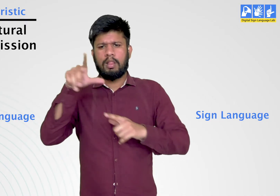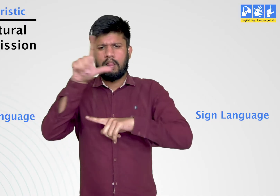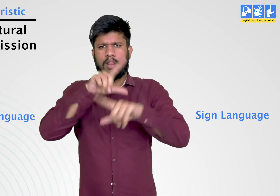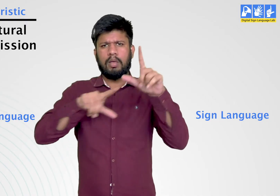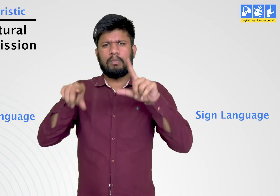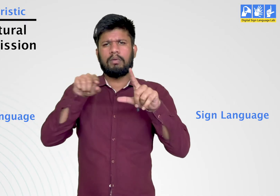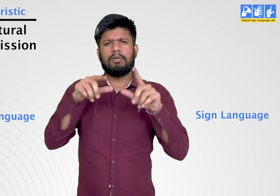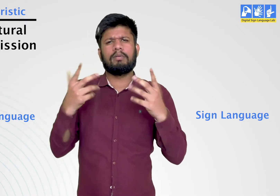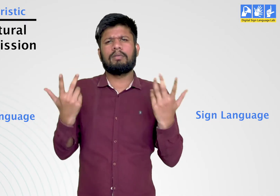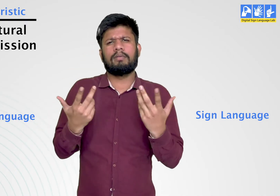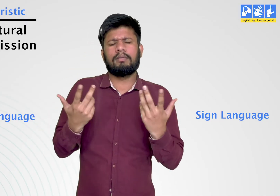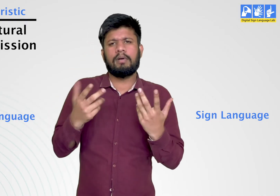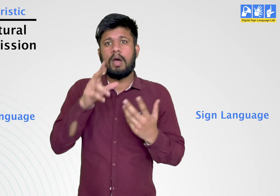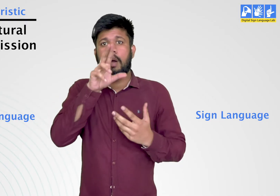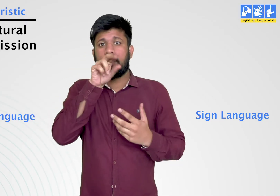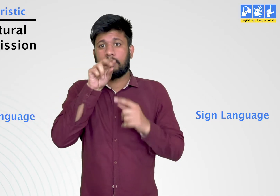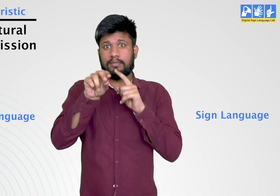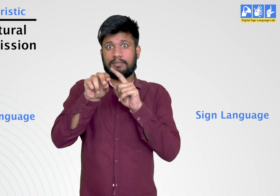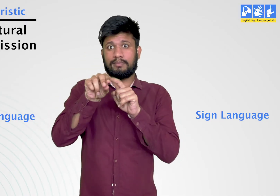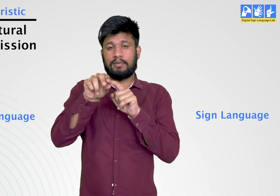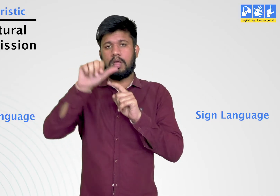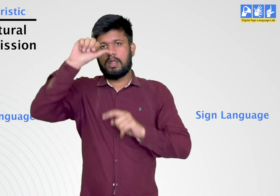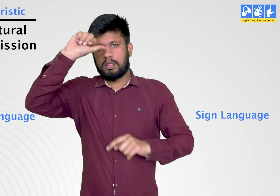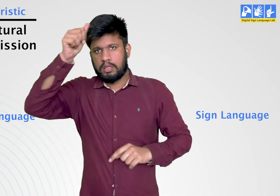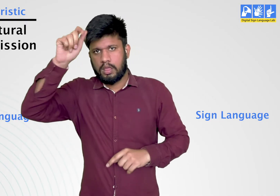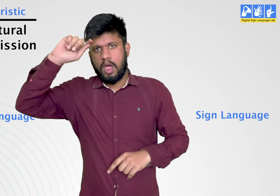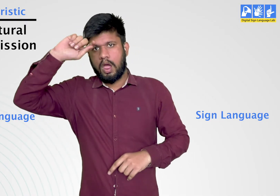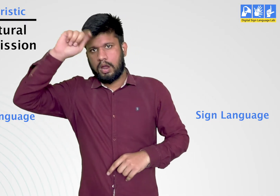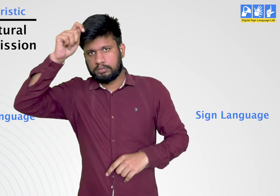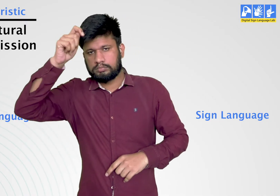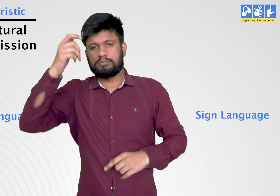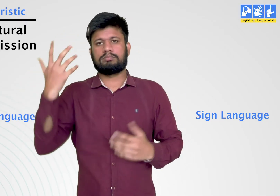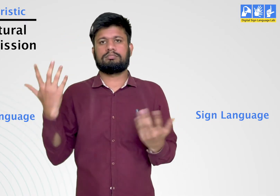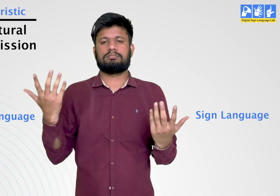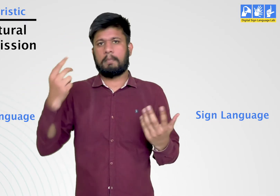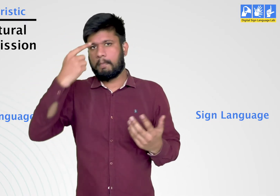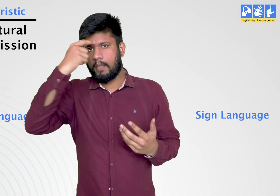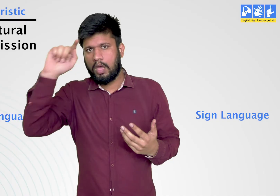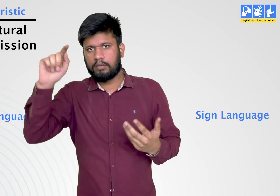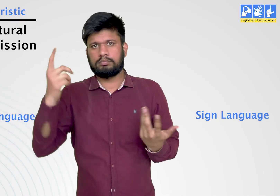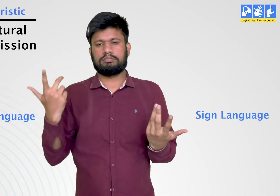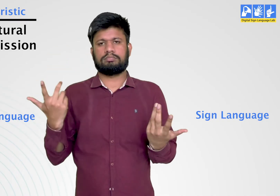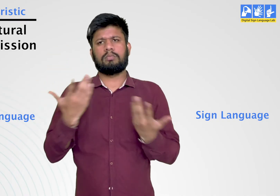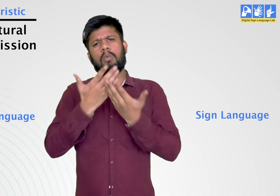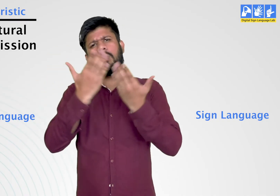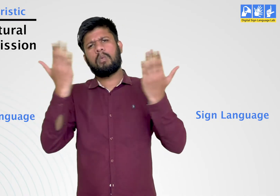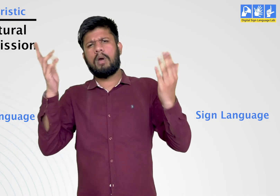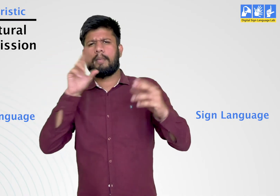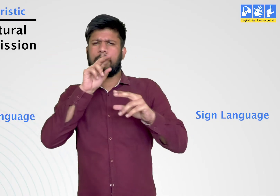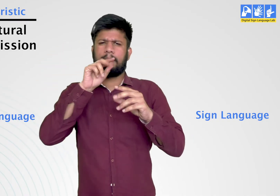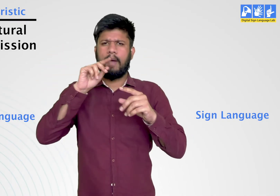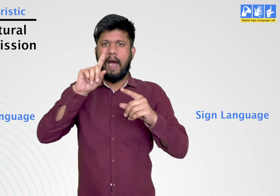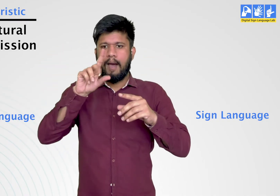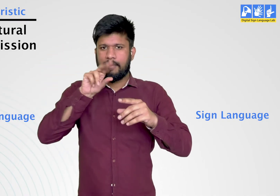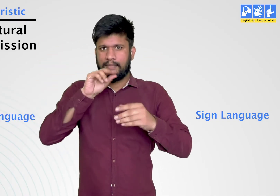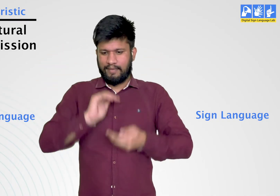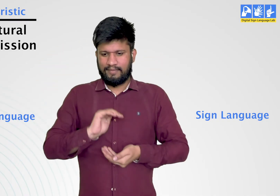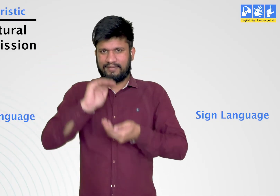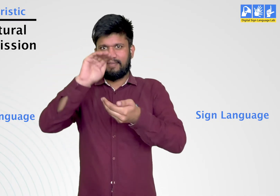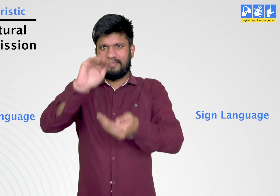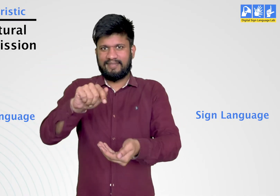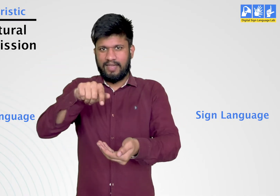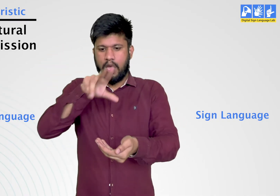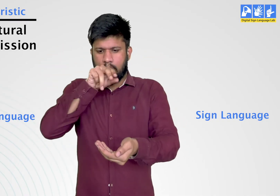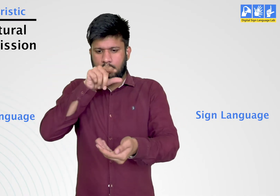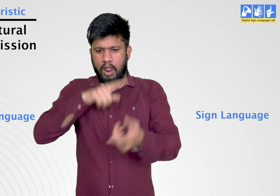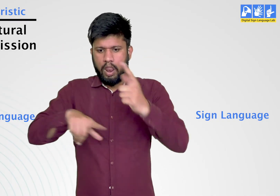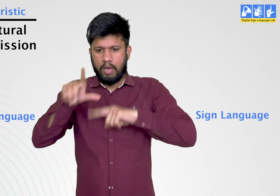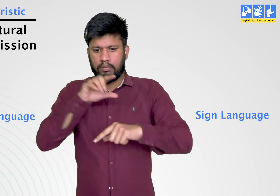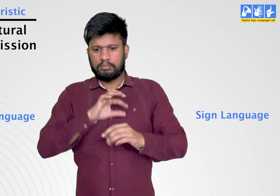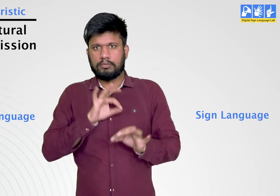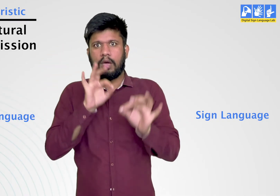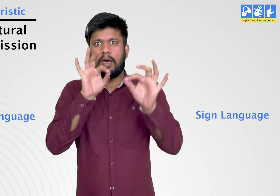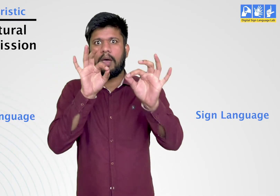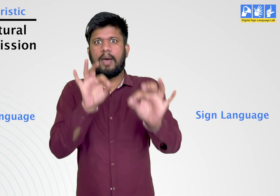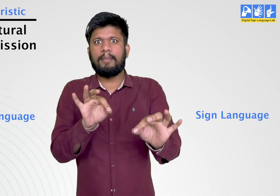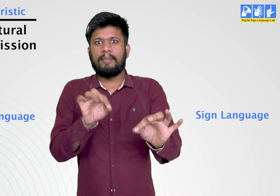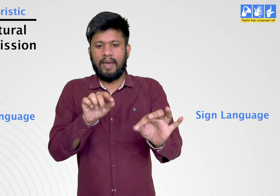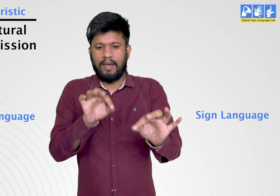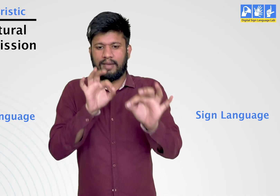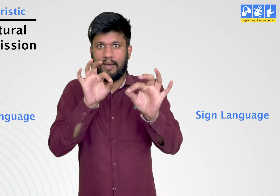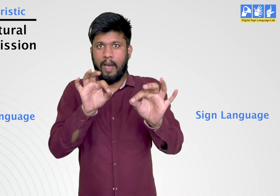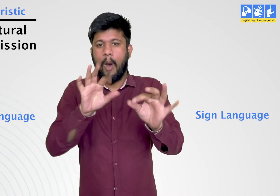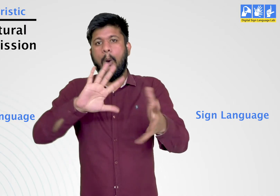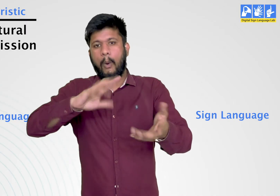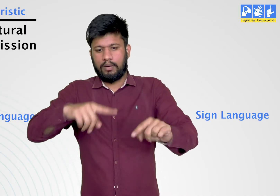Any verbal language like Hindi, English, Marathi etc, gets passed on from one generation to another.